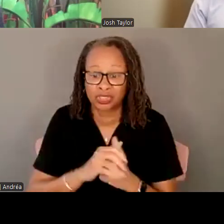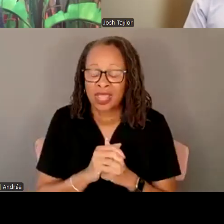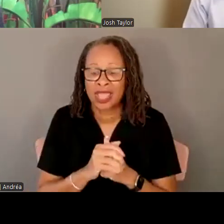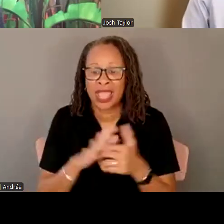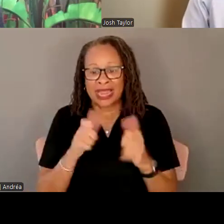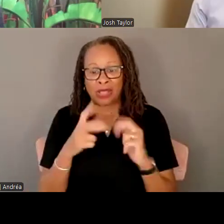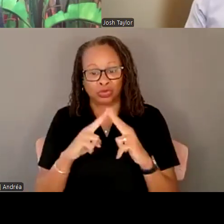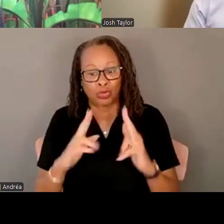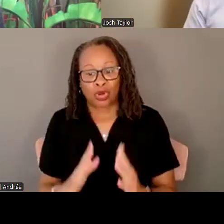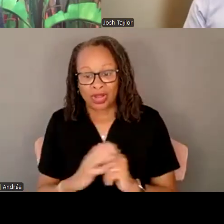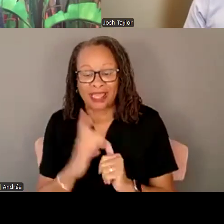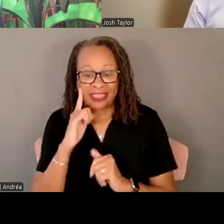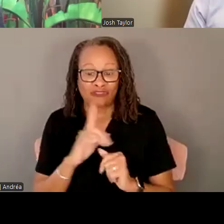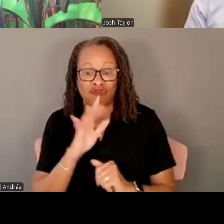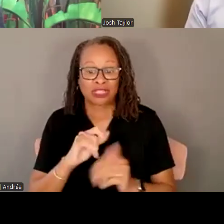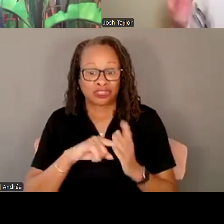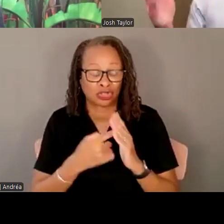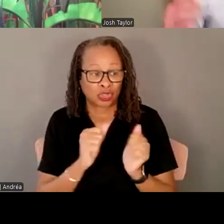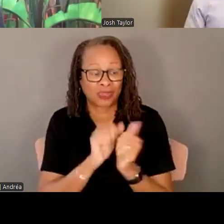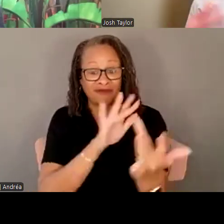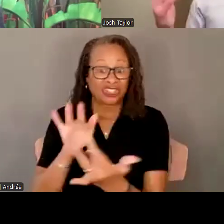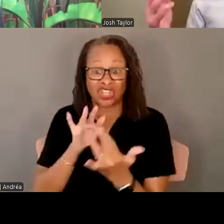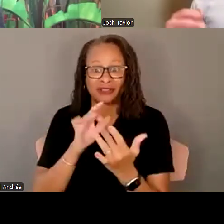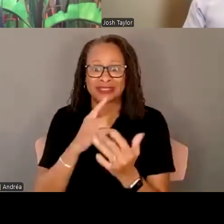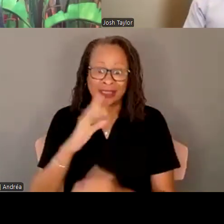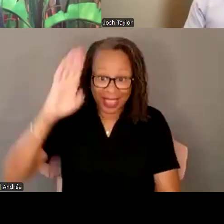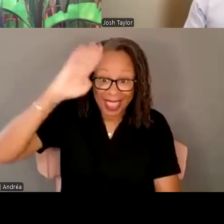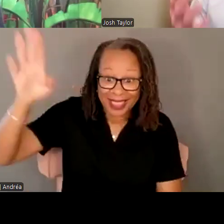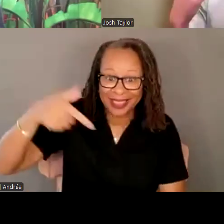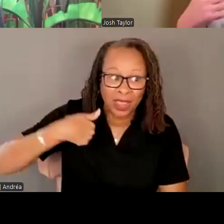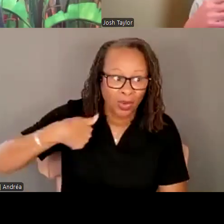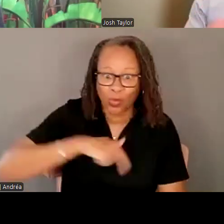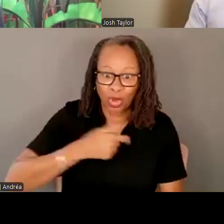but I think it really starts with just reaching out and saying, "Hey, we're here. We want to work. If you have folks that are interested